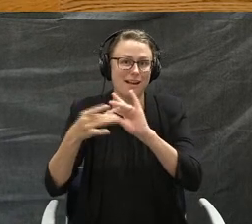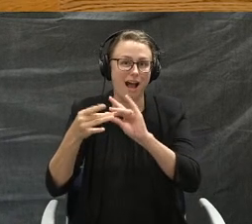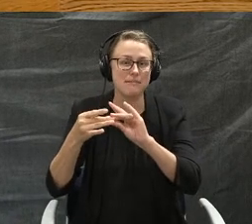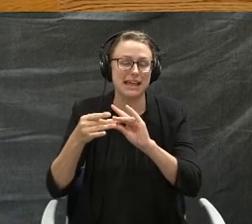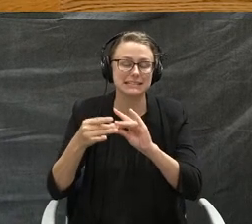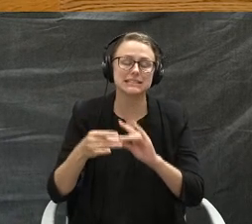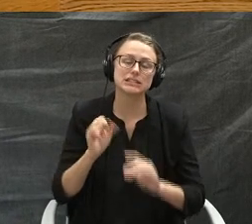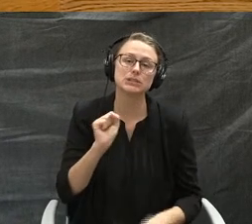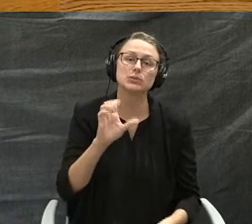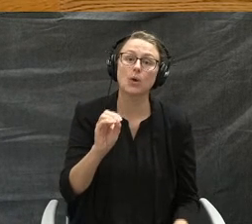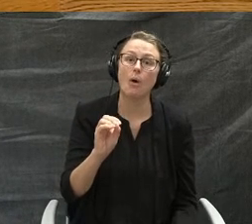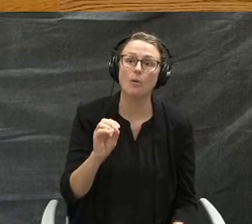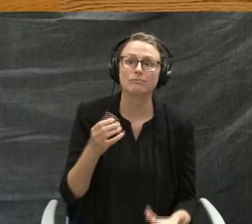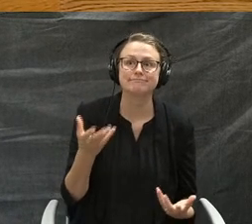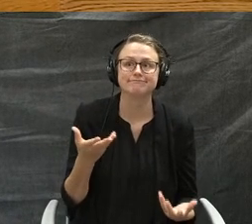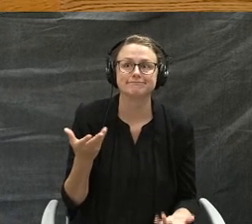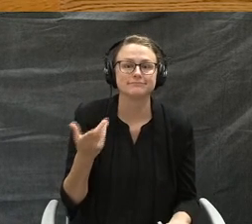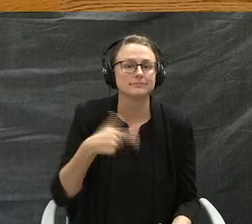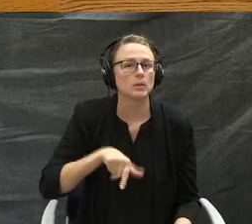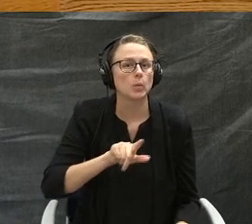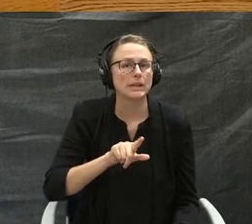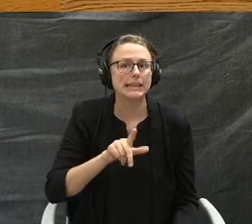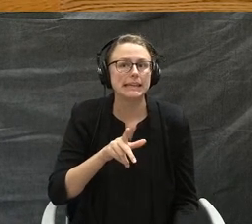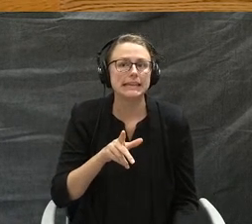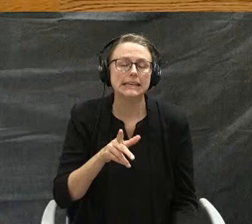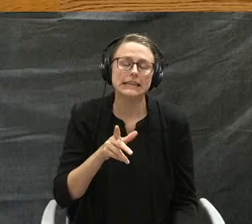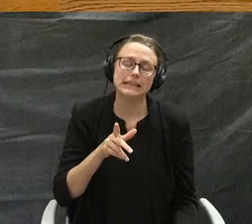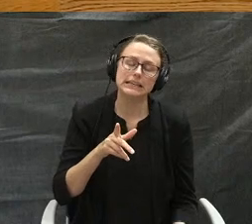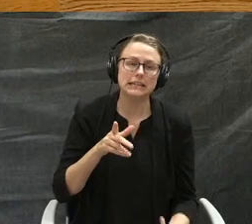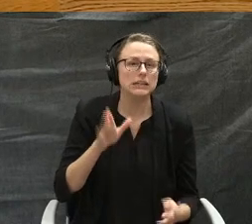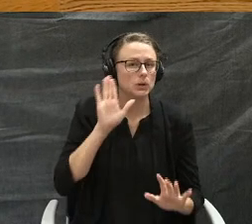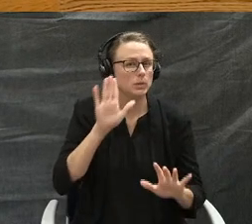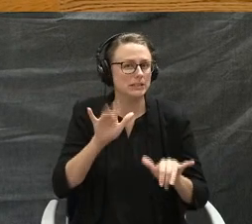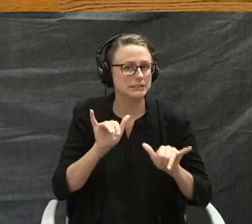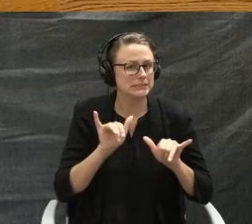we will. We were going to stay with our our normal practices of